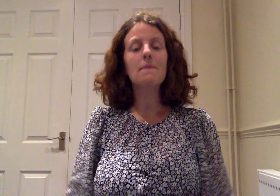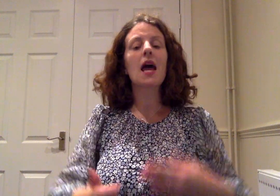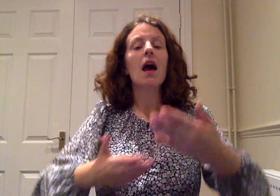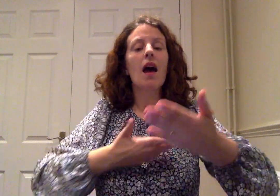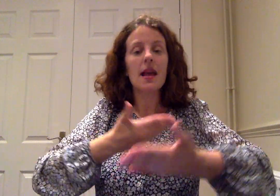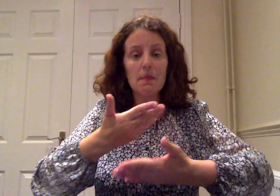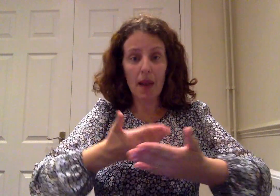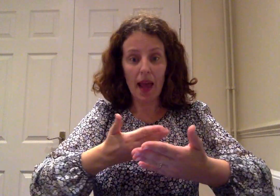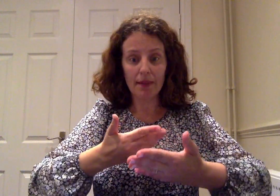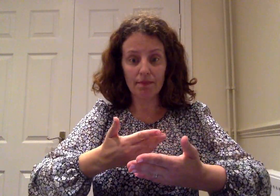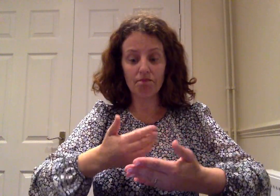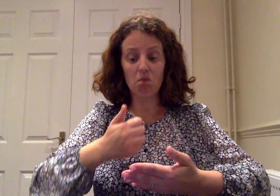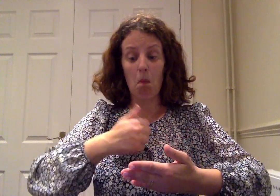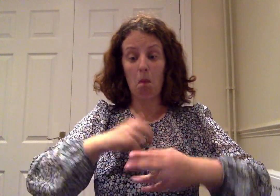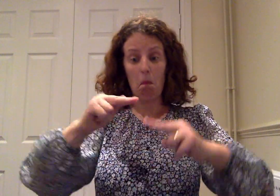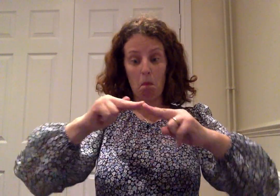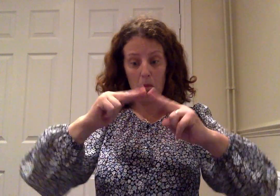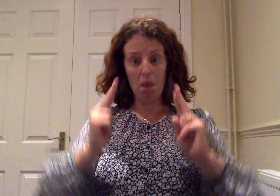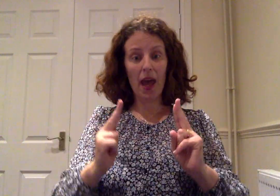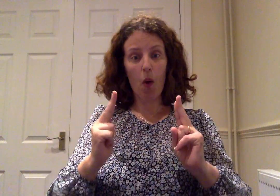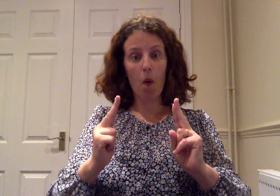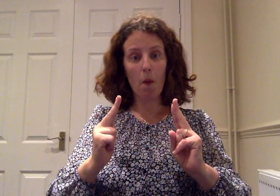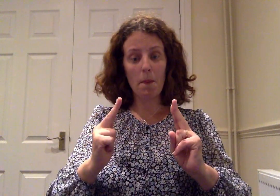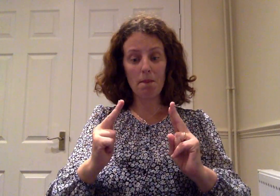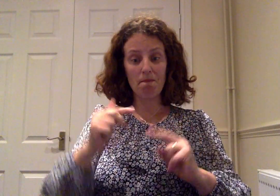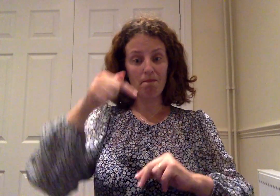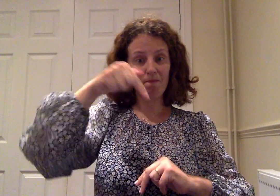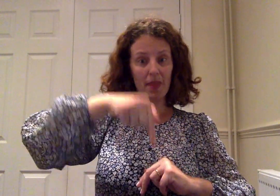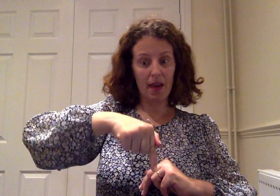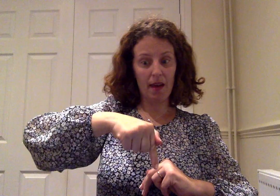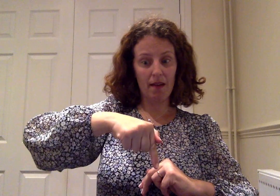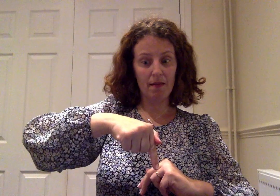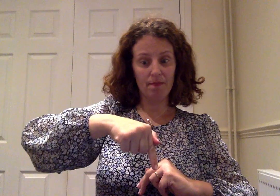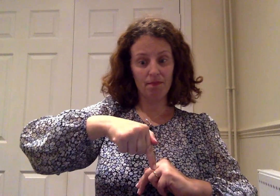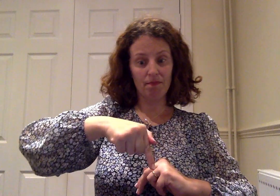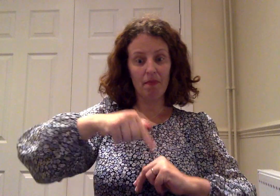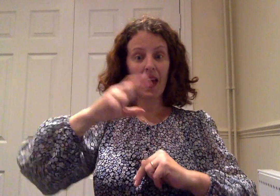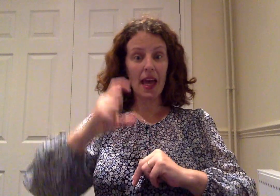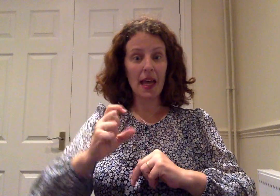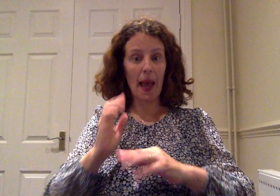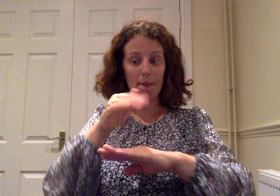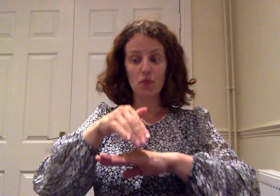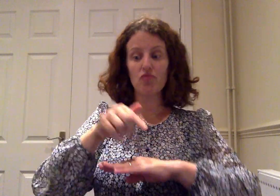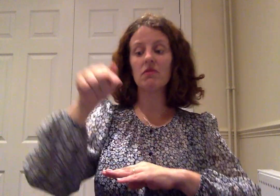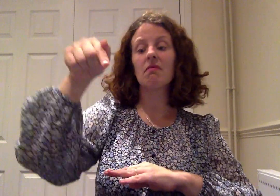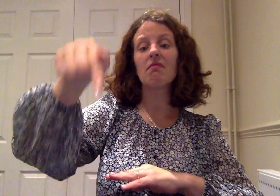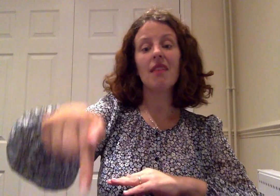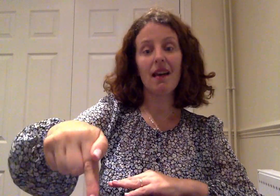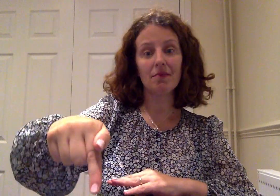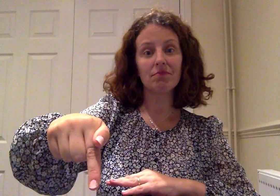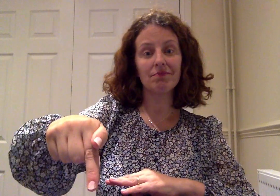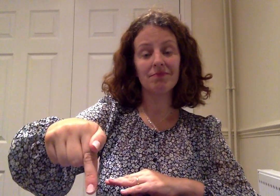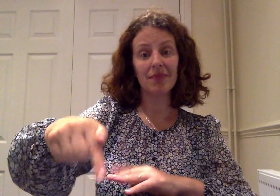"Explain. My home there, Cambridge there.